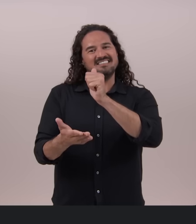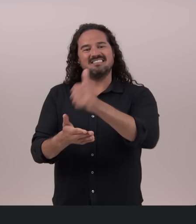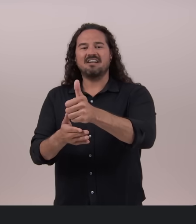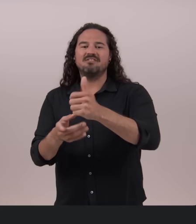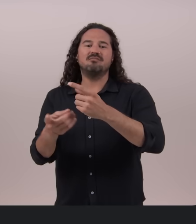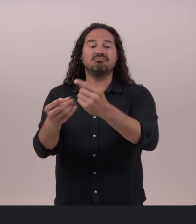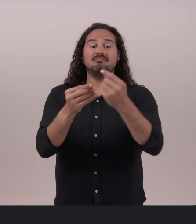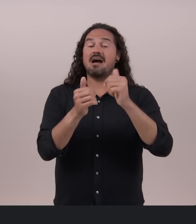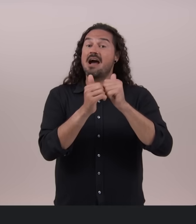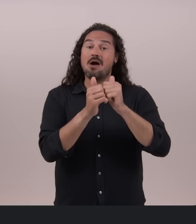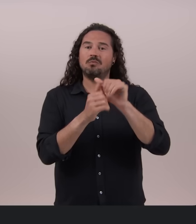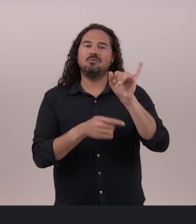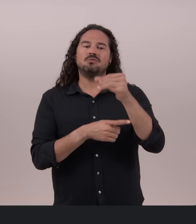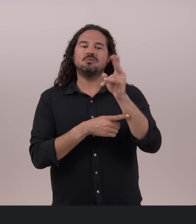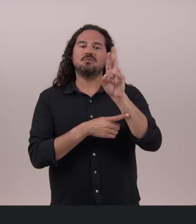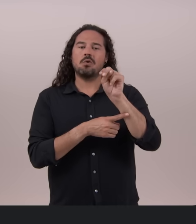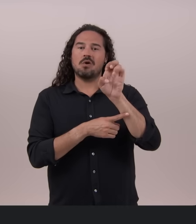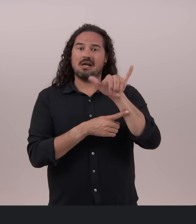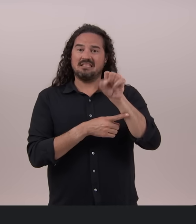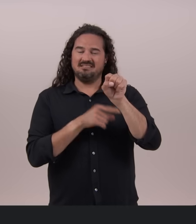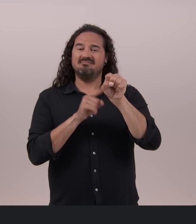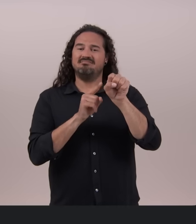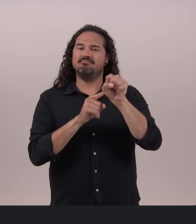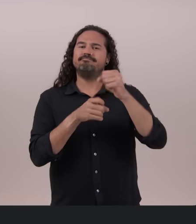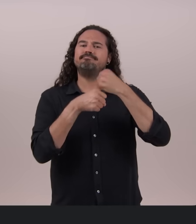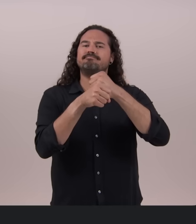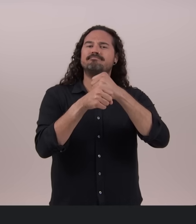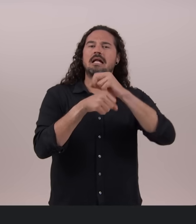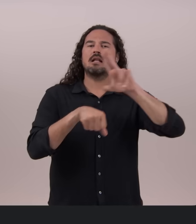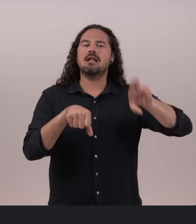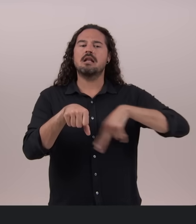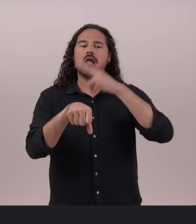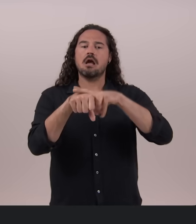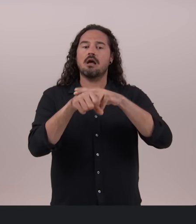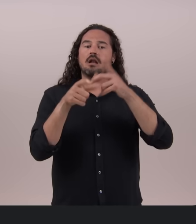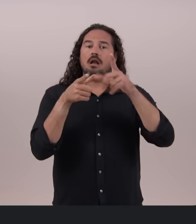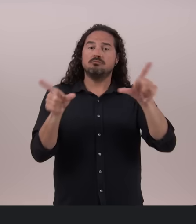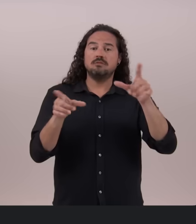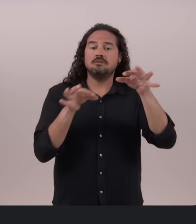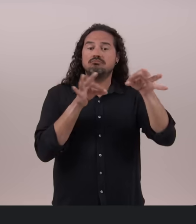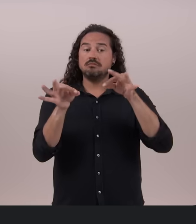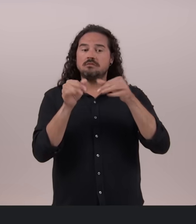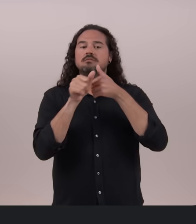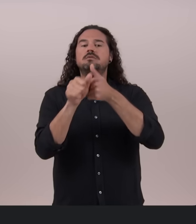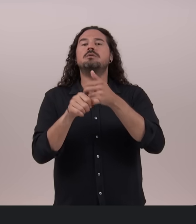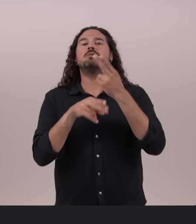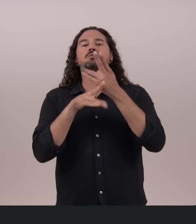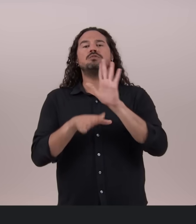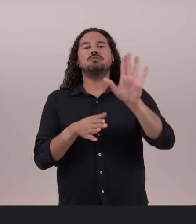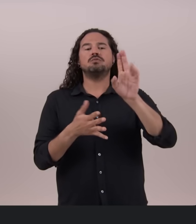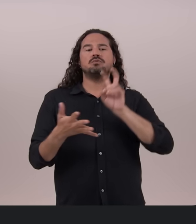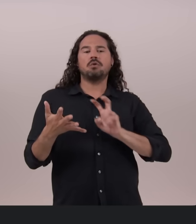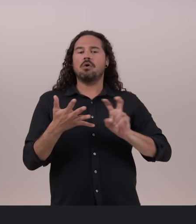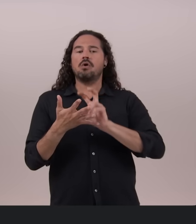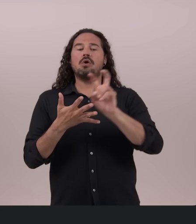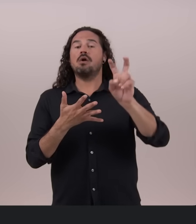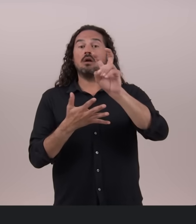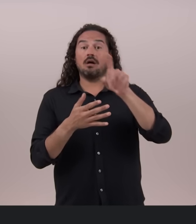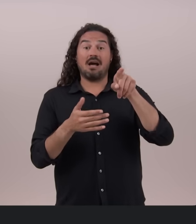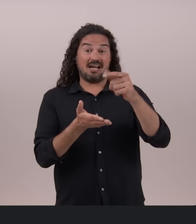It creates a set of natural-language instructions following our app's User Journeys and then the agent executes, evaluates and iterates